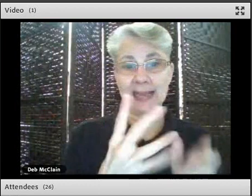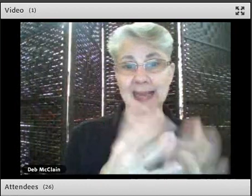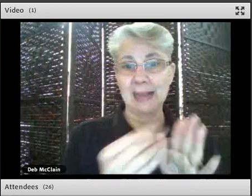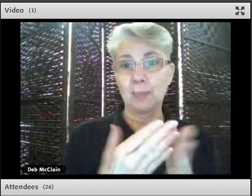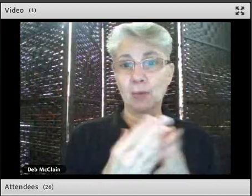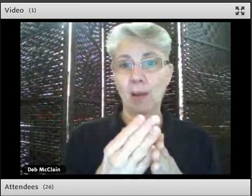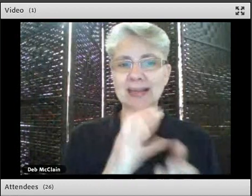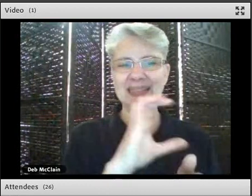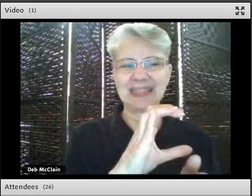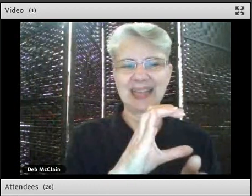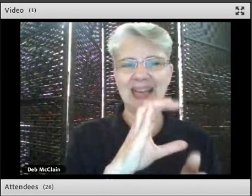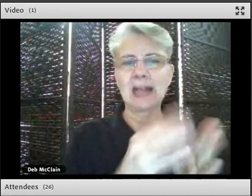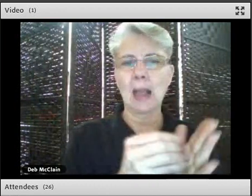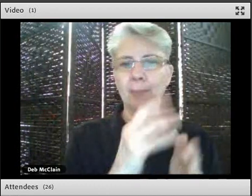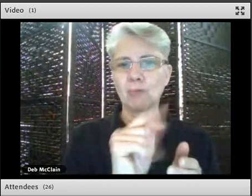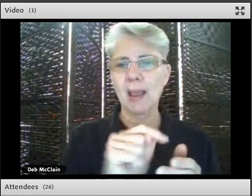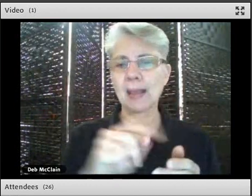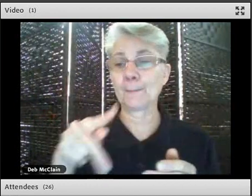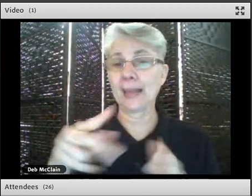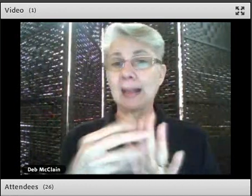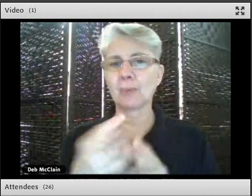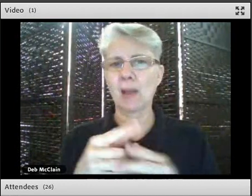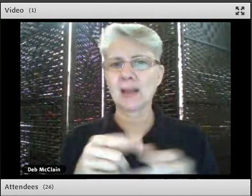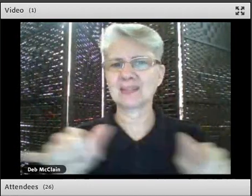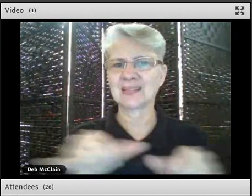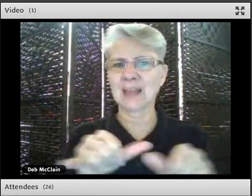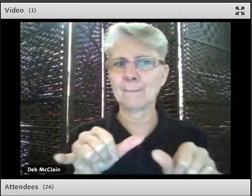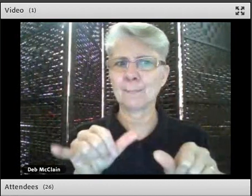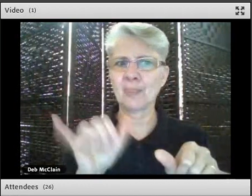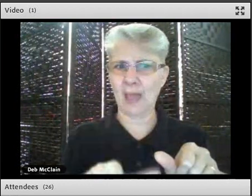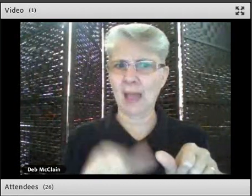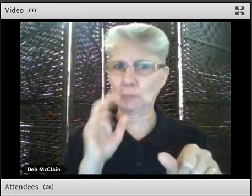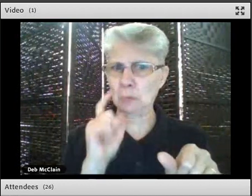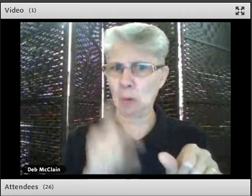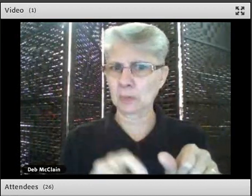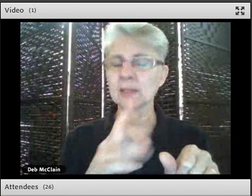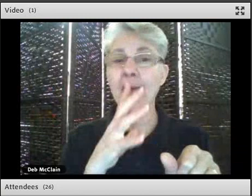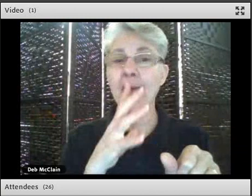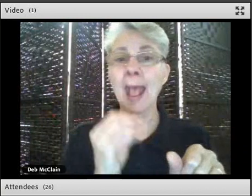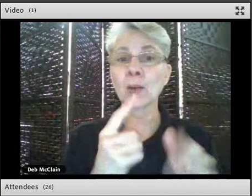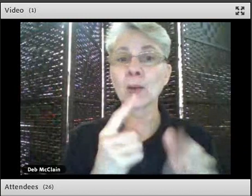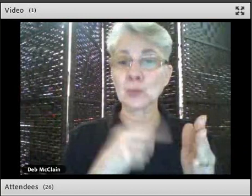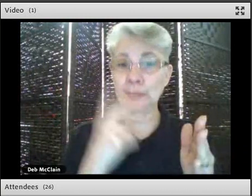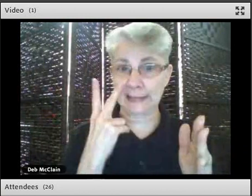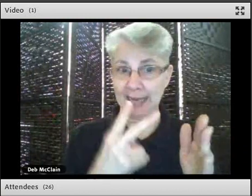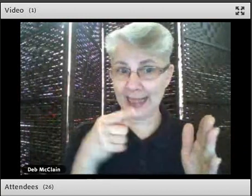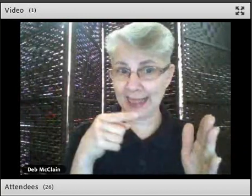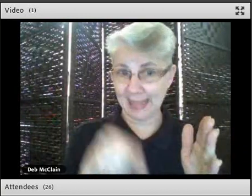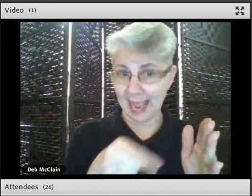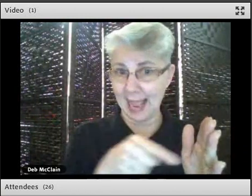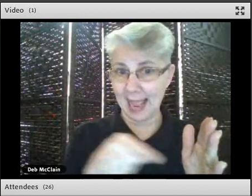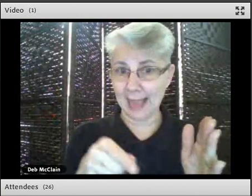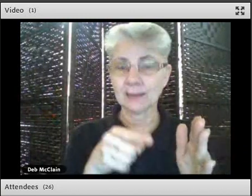And what you're seeing there, the "C" copyright date is the copyright date that applies to the text,